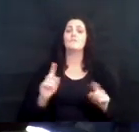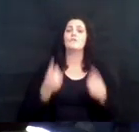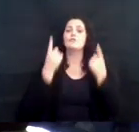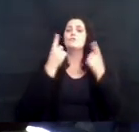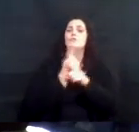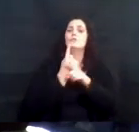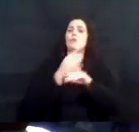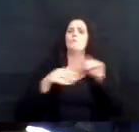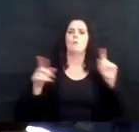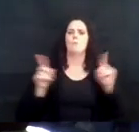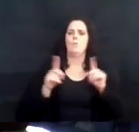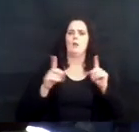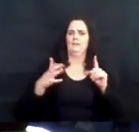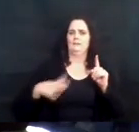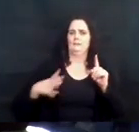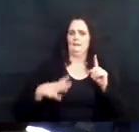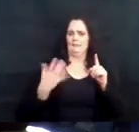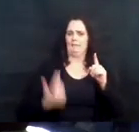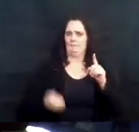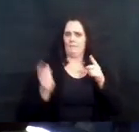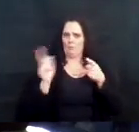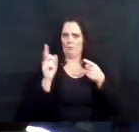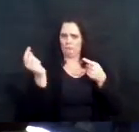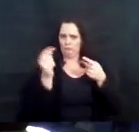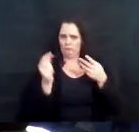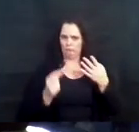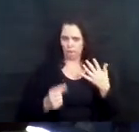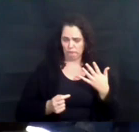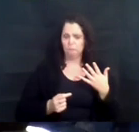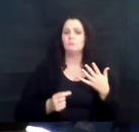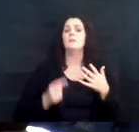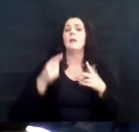again we are going to explore a little bit from the QAGOMA collection and